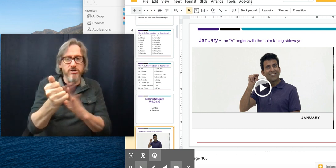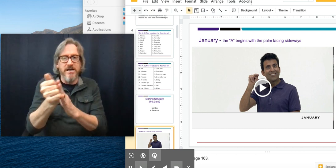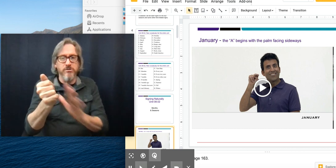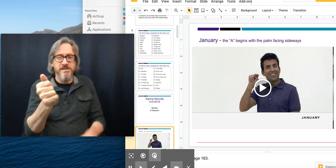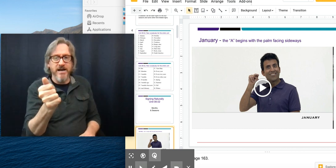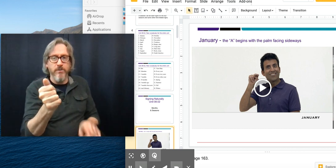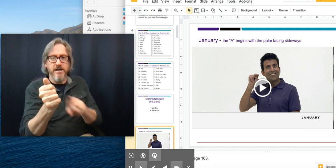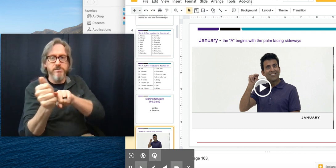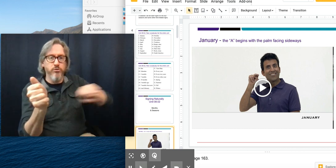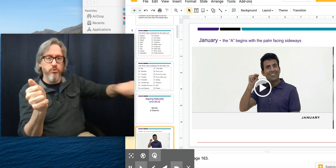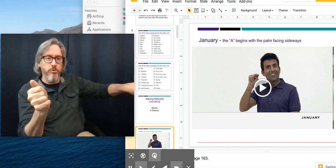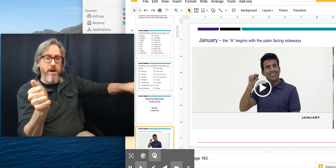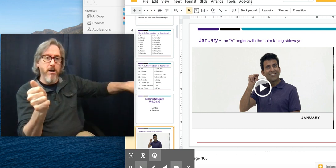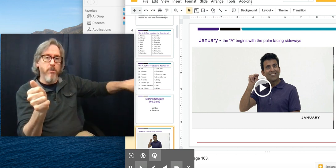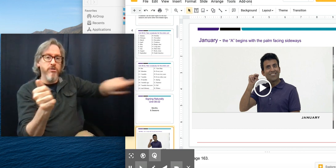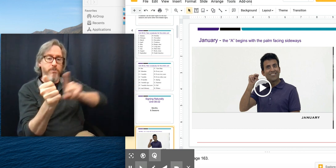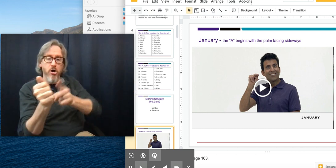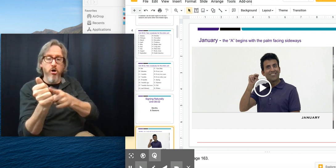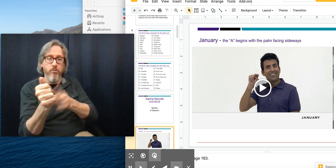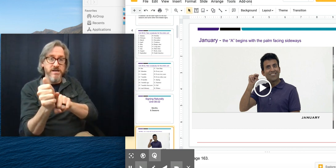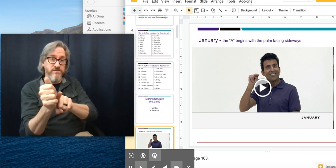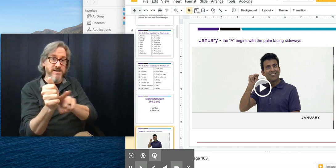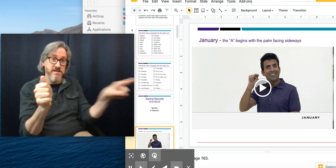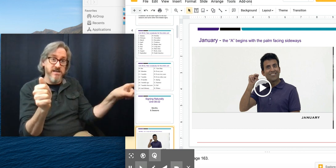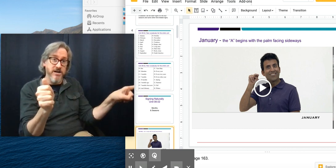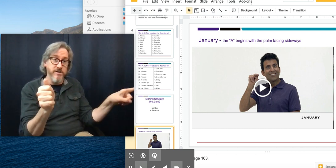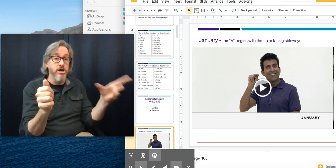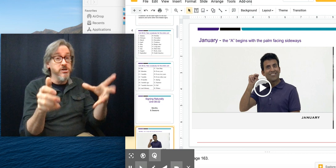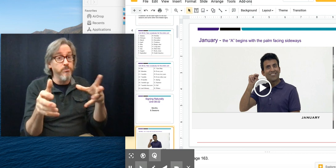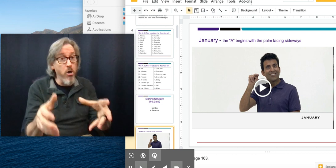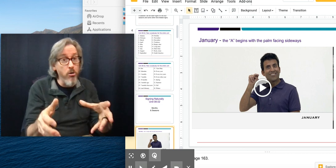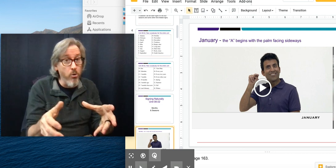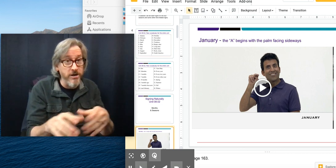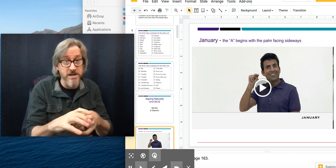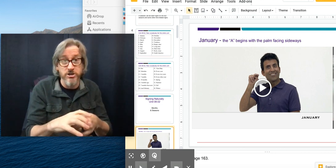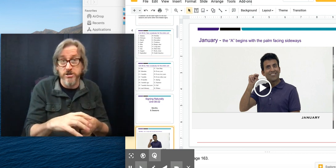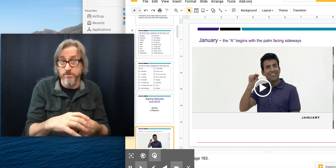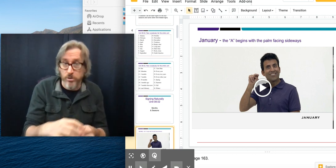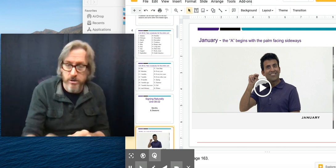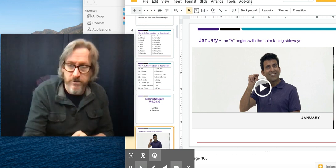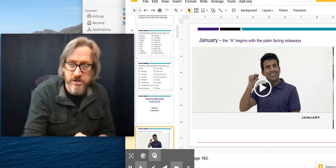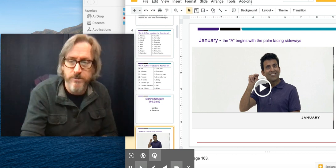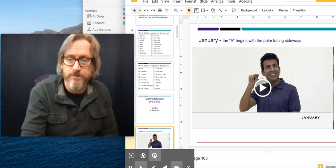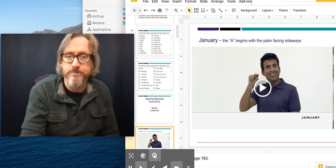starts out sideways the Palm is facing sideways so Palm orientation is important in this one